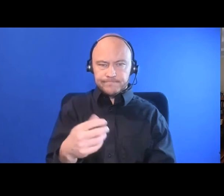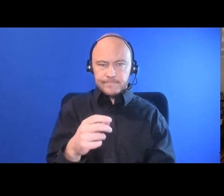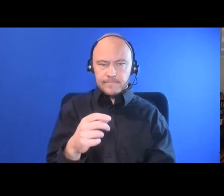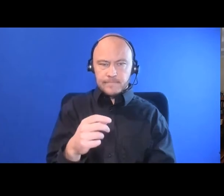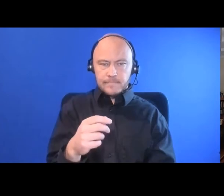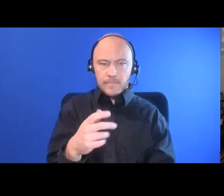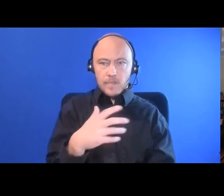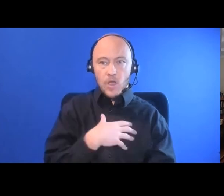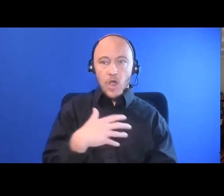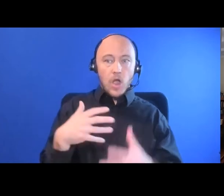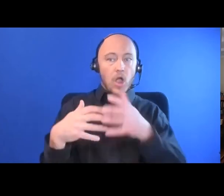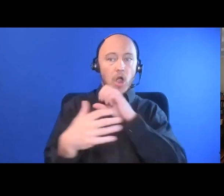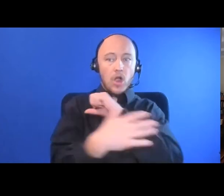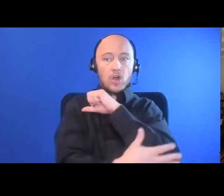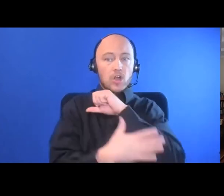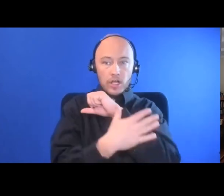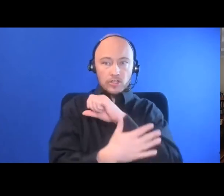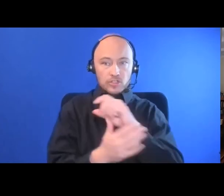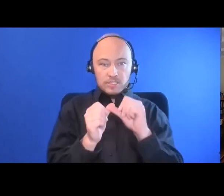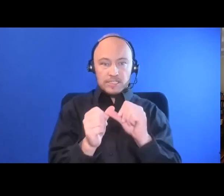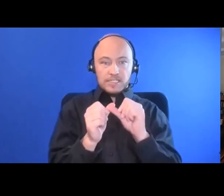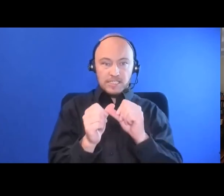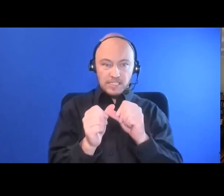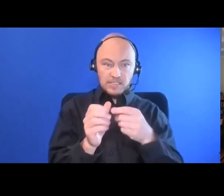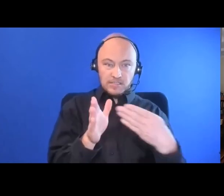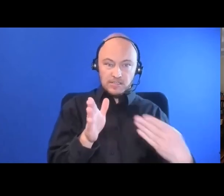our country has become towards this issue of health care.